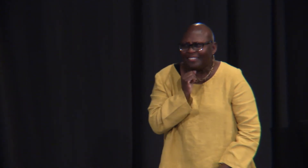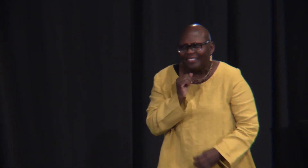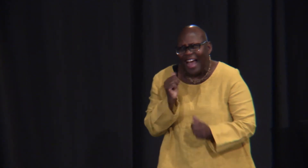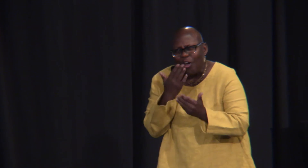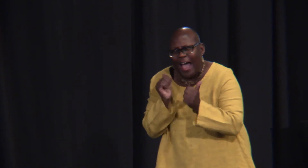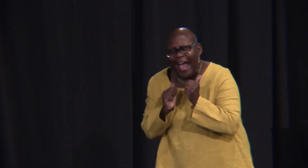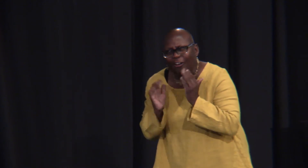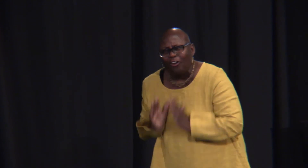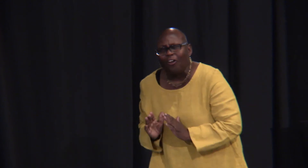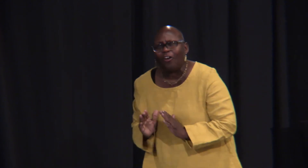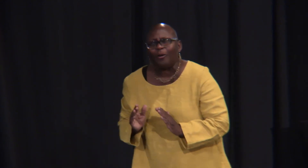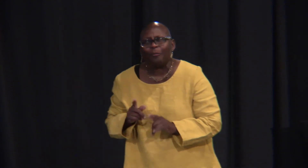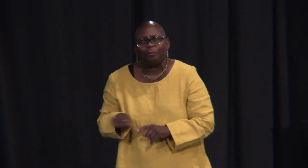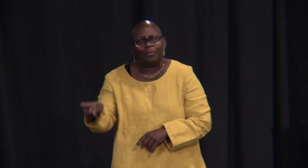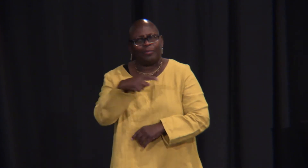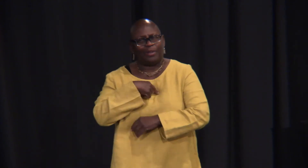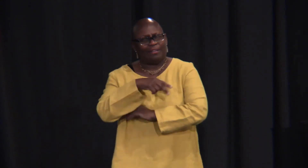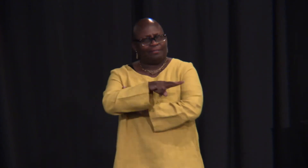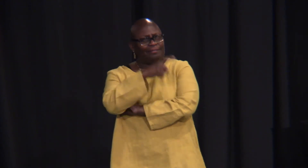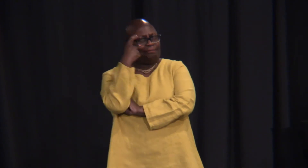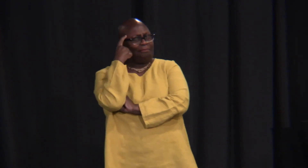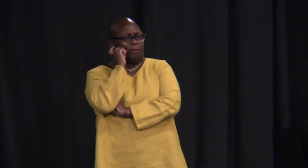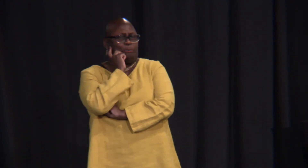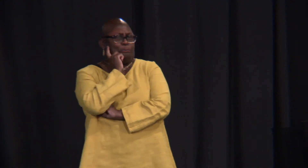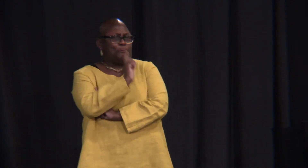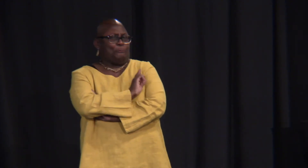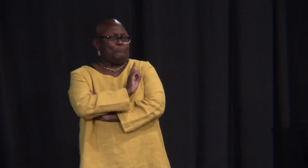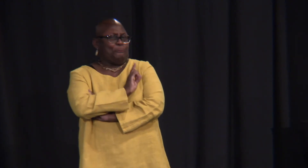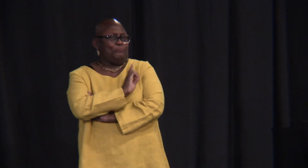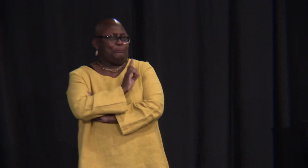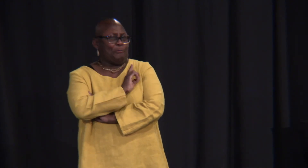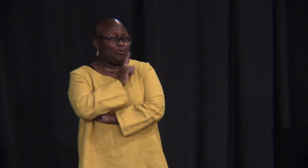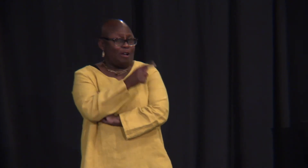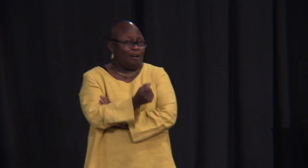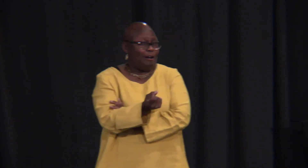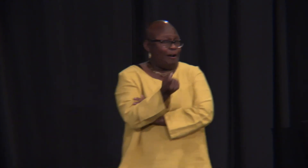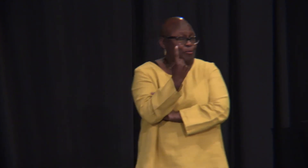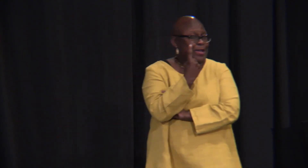Every single one of them should get an Academy Award. They know how to act to please the